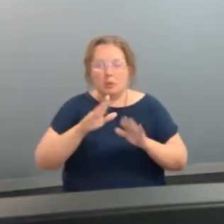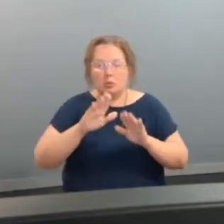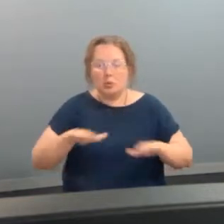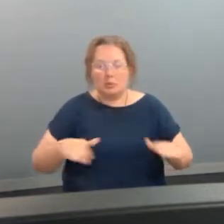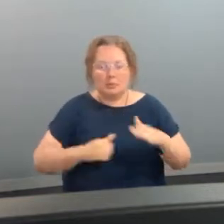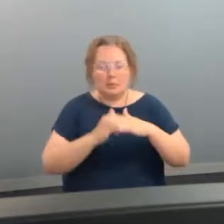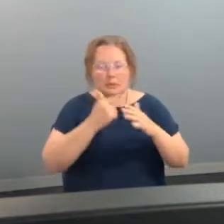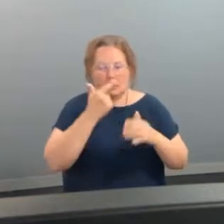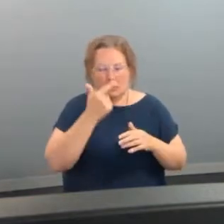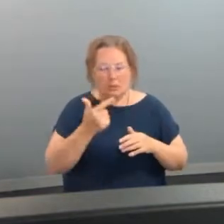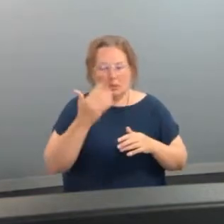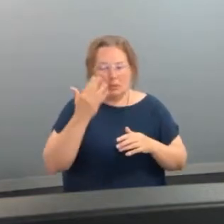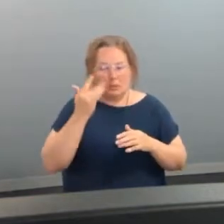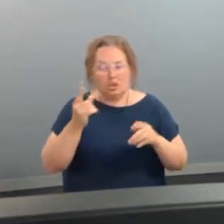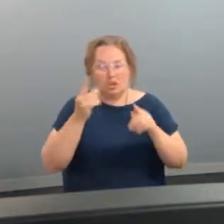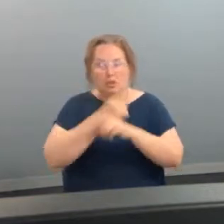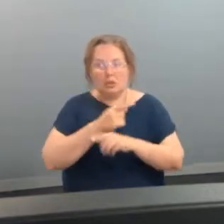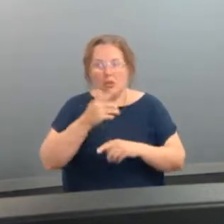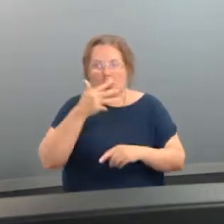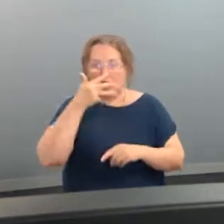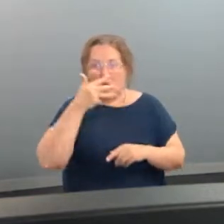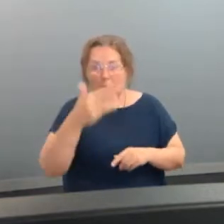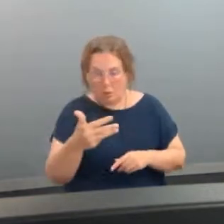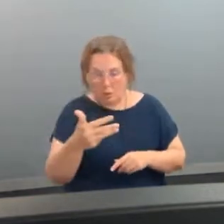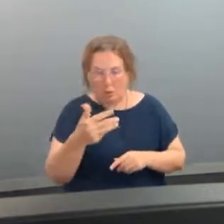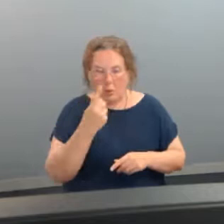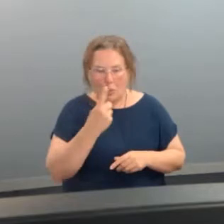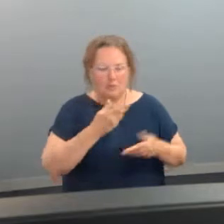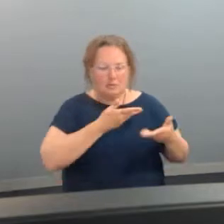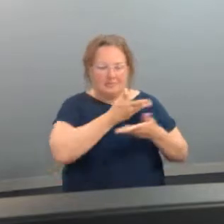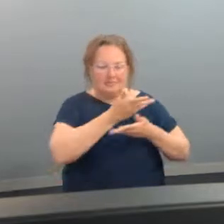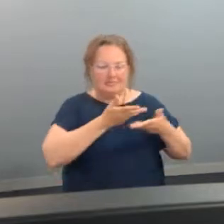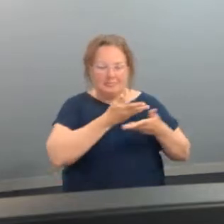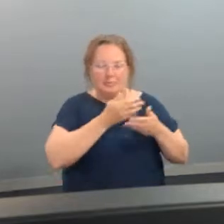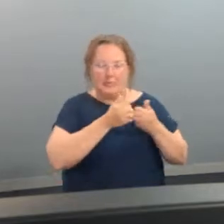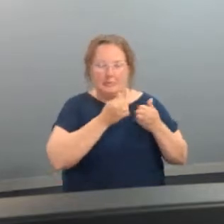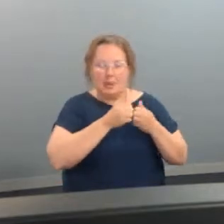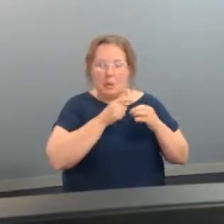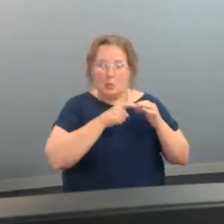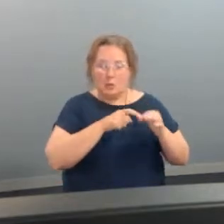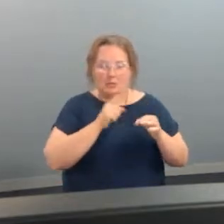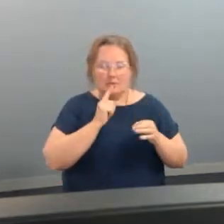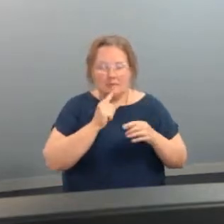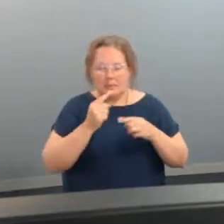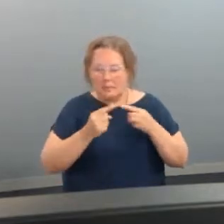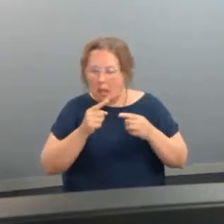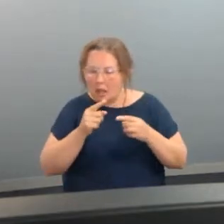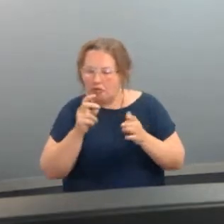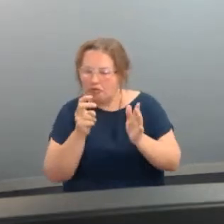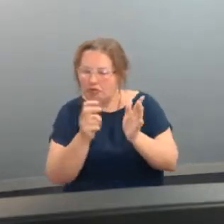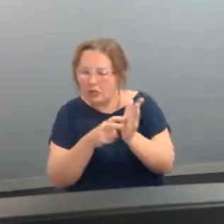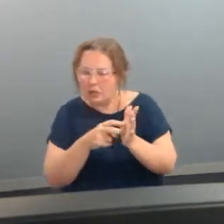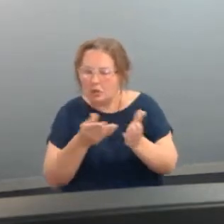hand over to Miranda. For children aged under 7 currently and if they go up to 9, one of the